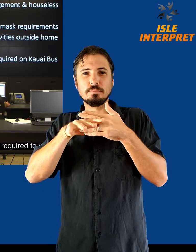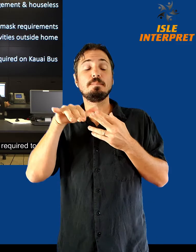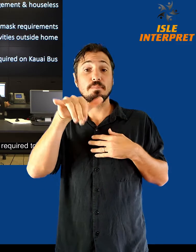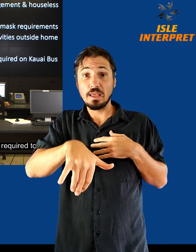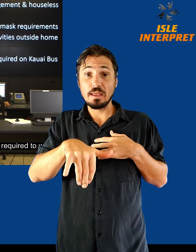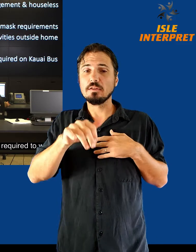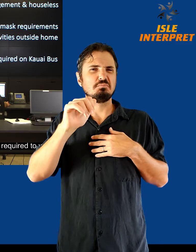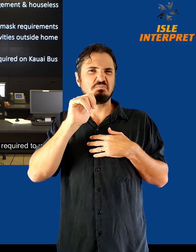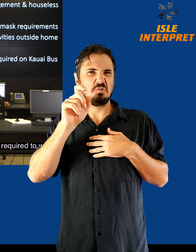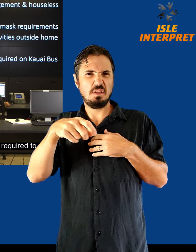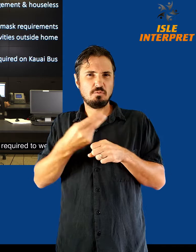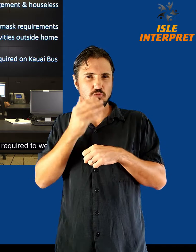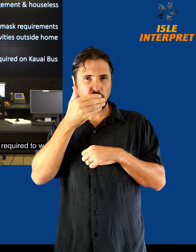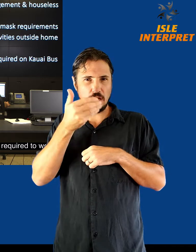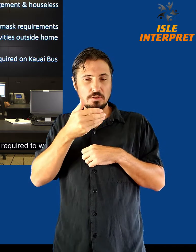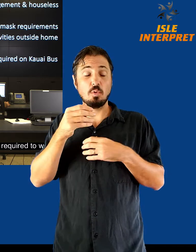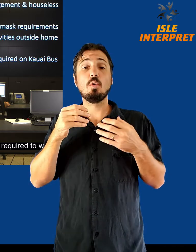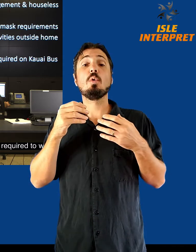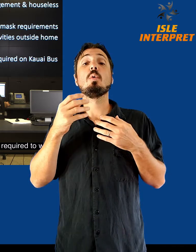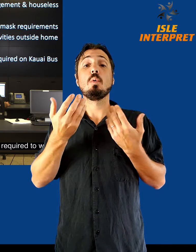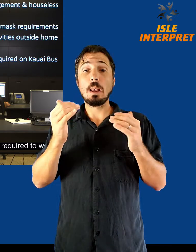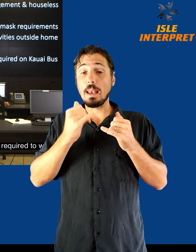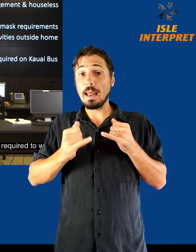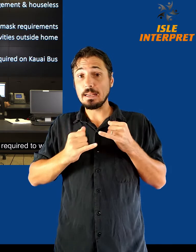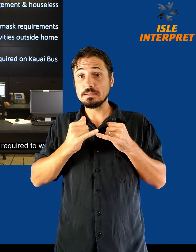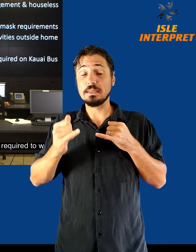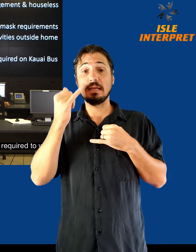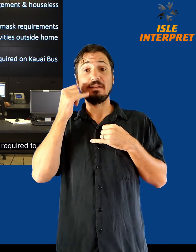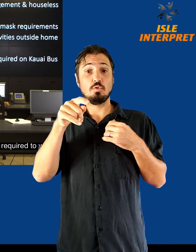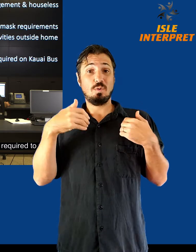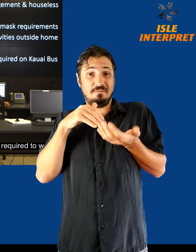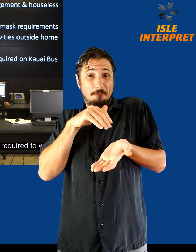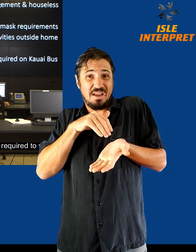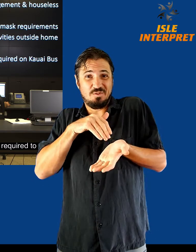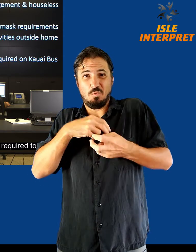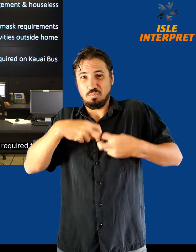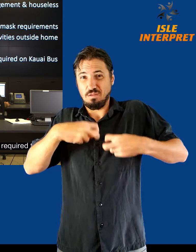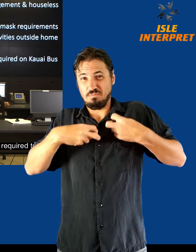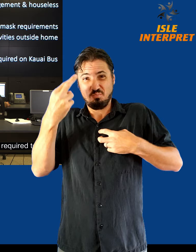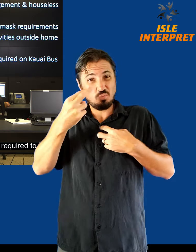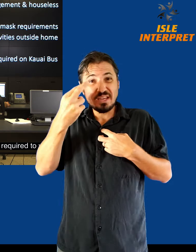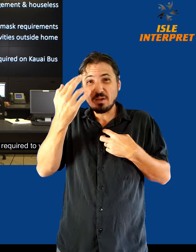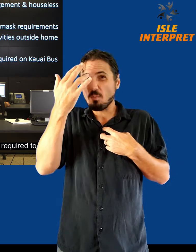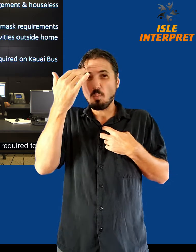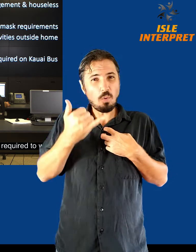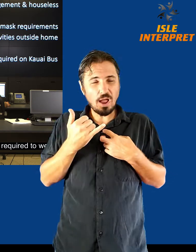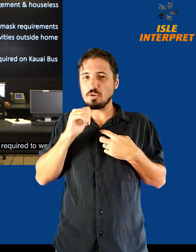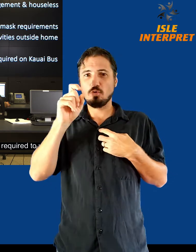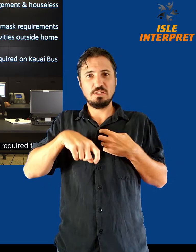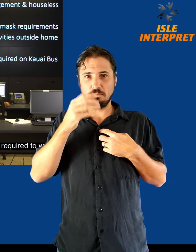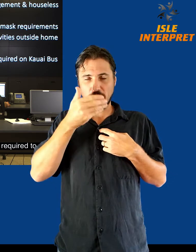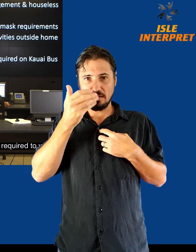Again, with the exception of those activities, everyone over the age of 5 will be required to wear a mask while outside of your home.